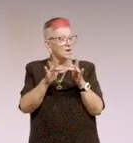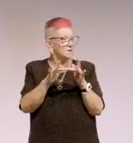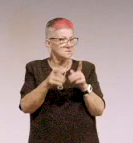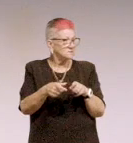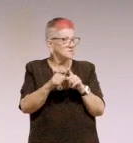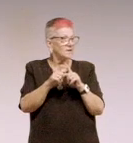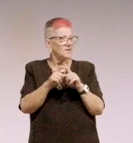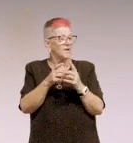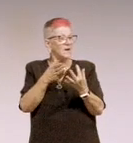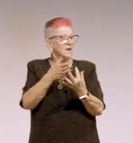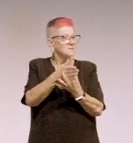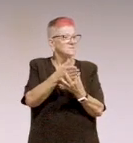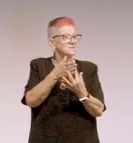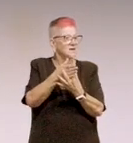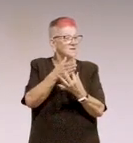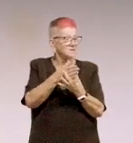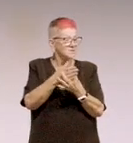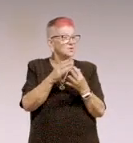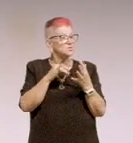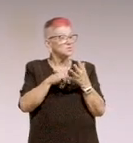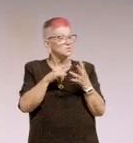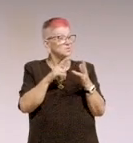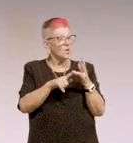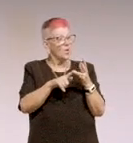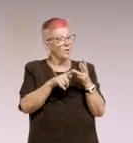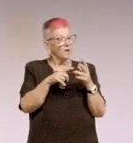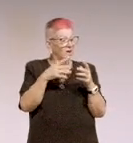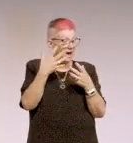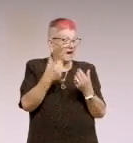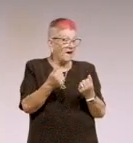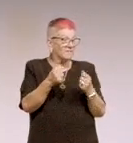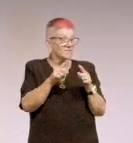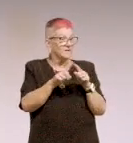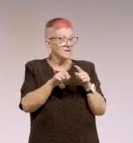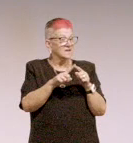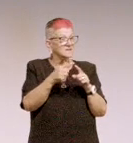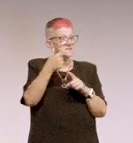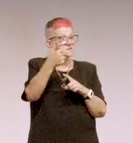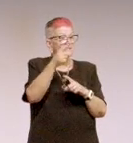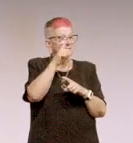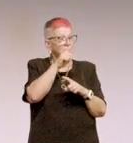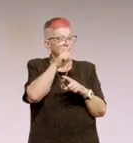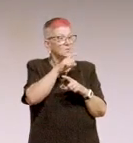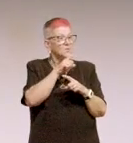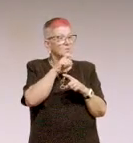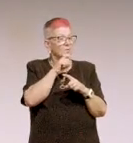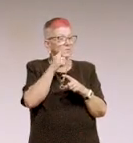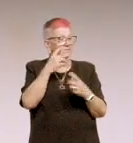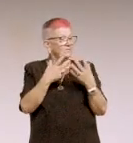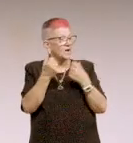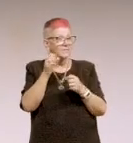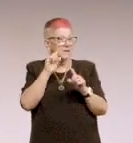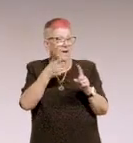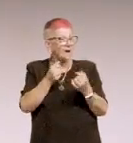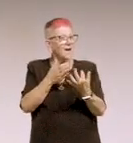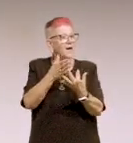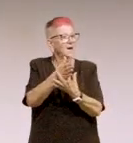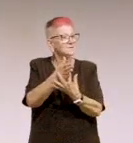At least 70% of websites are still inaccessible.